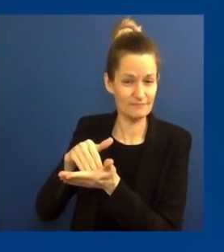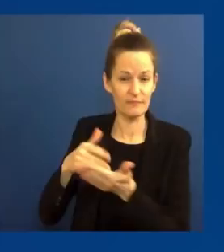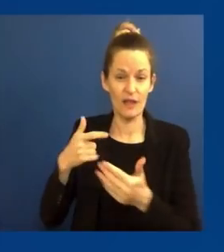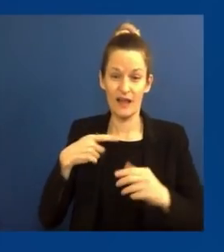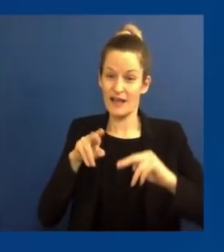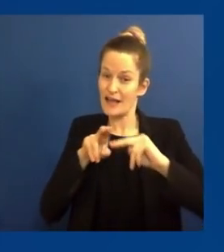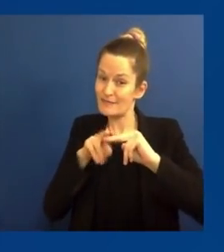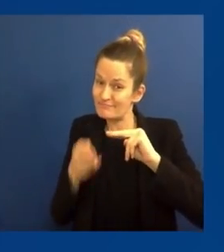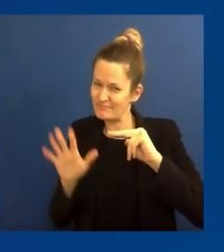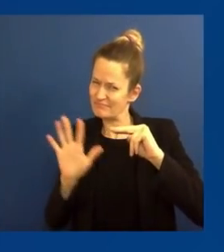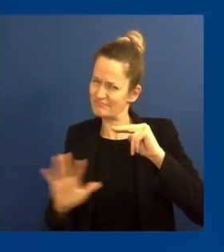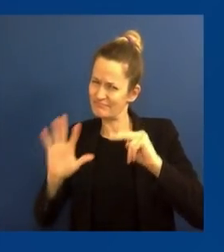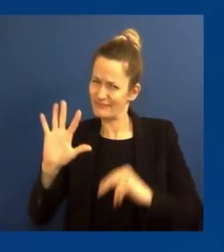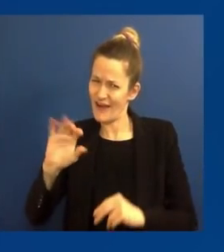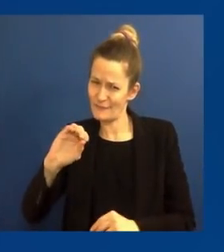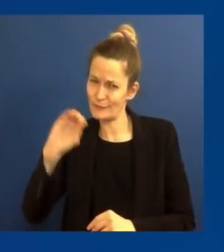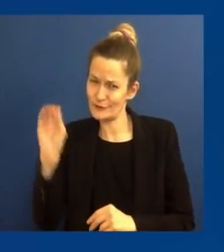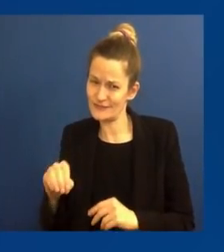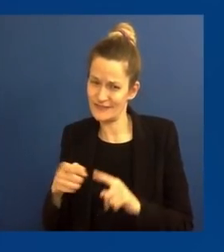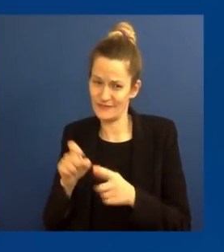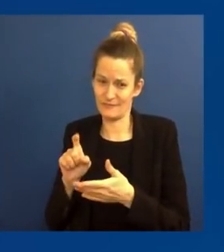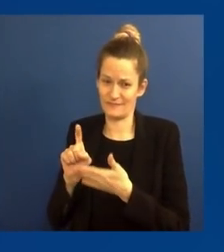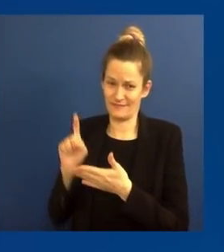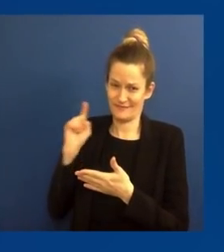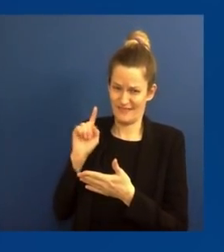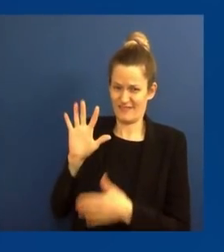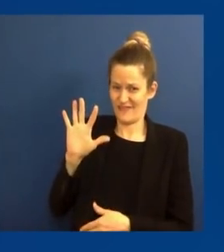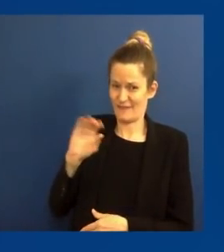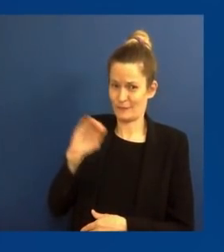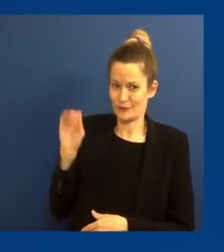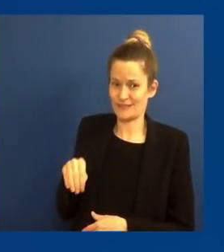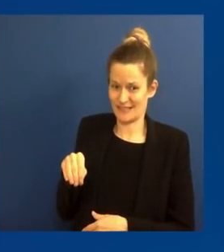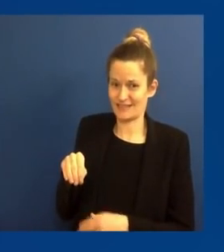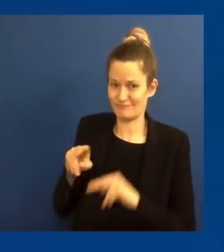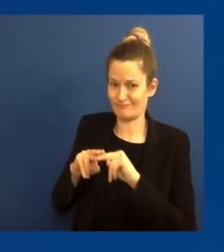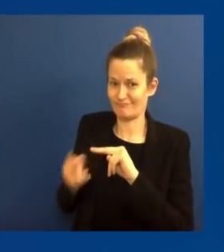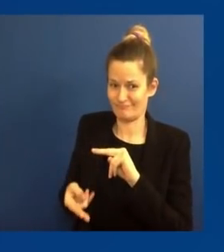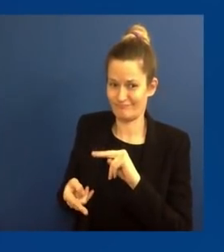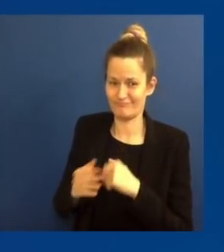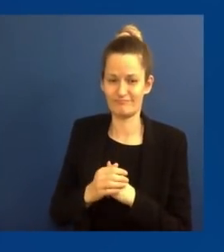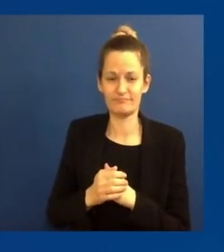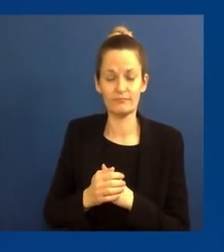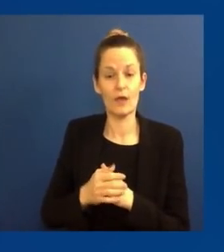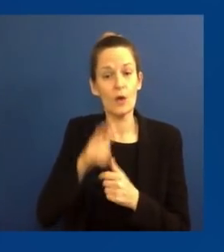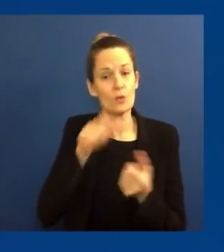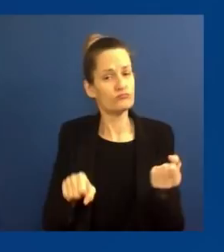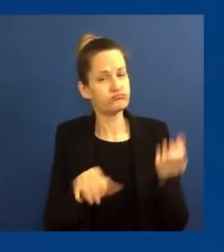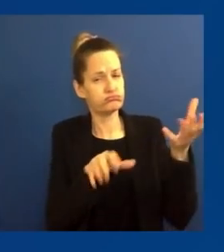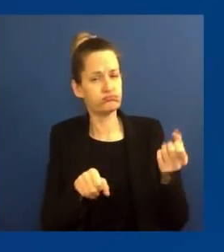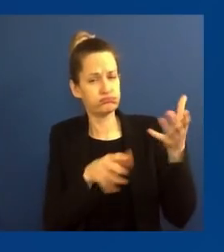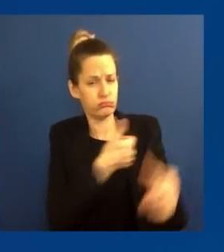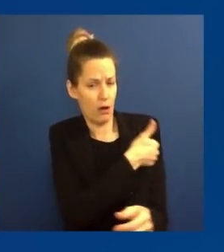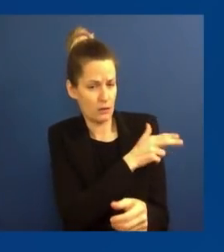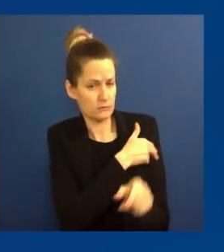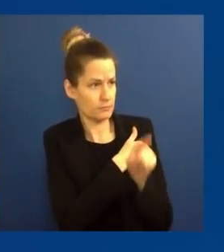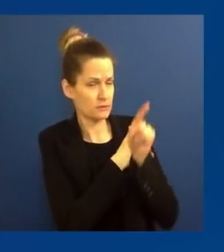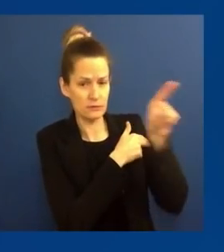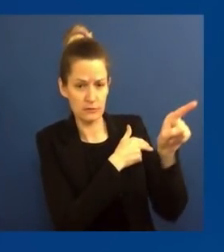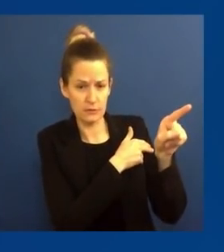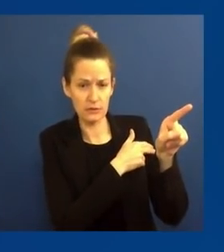The seven-day average of hospital admissions is about 21,000 per day, an increase of about 1 percent over the previous week.